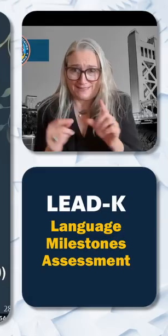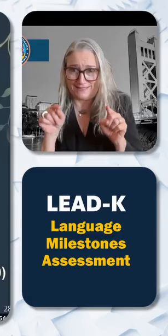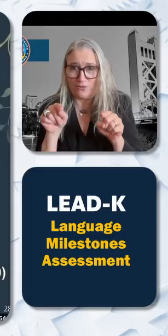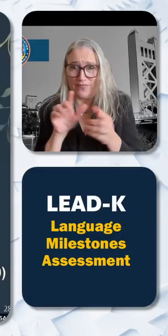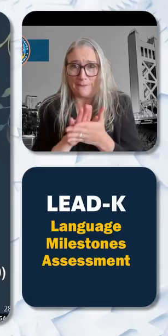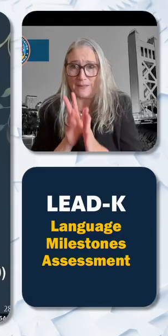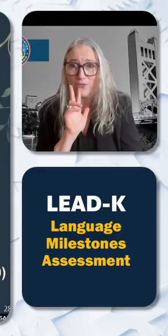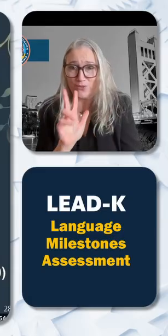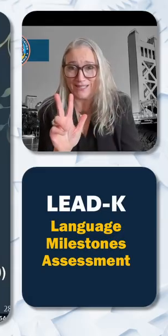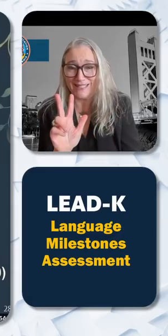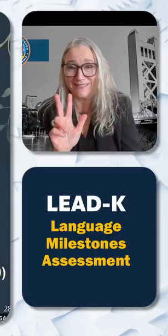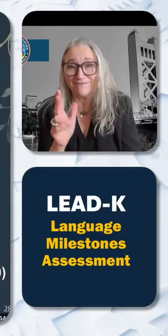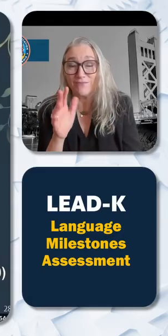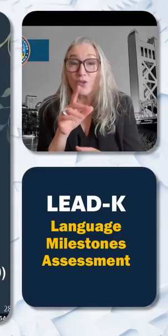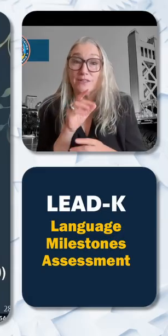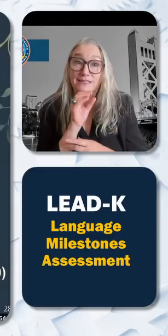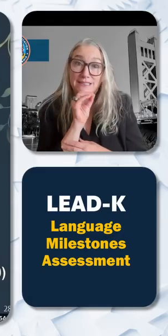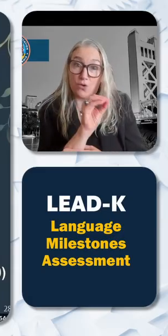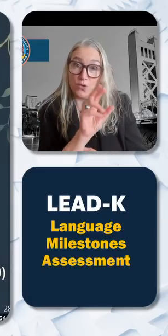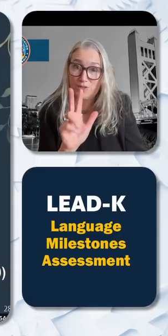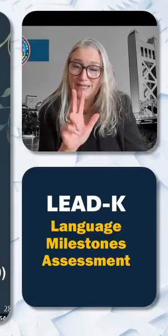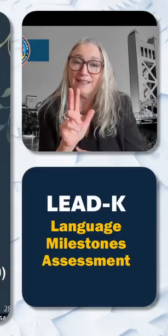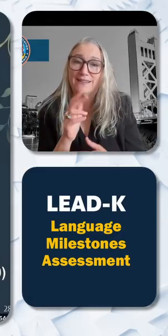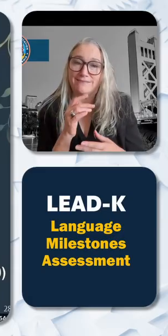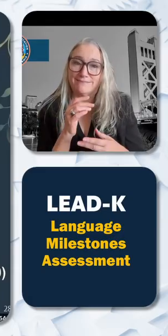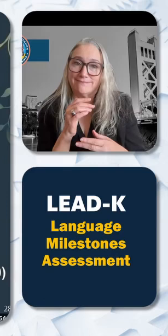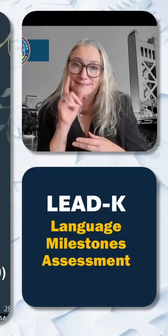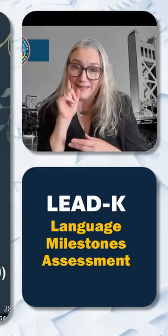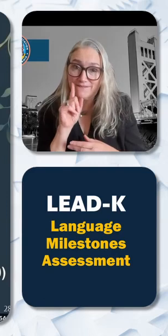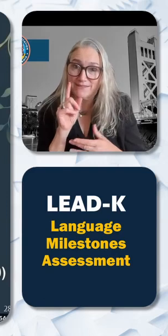What's going on? We know something's missing when they become 3.